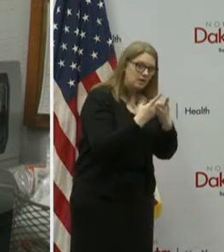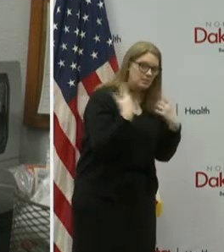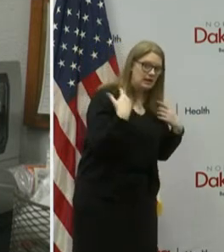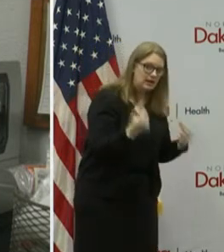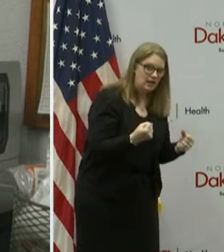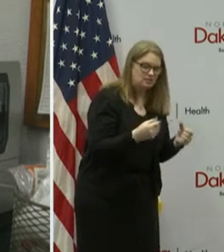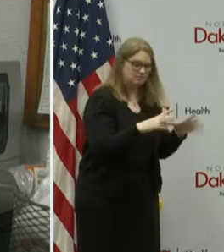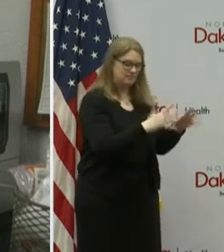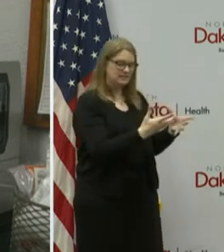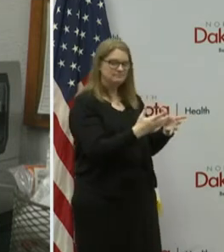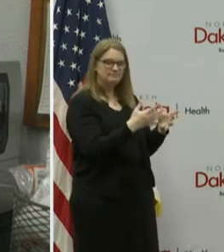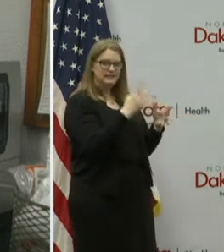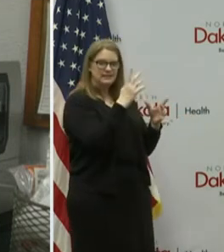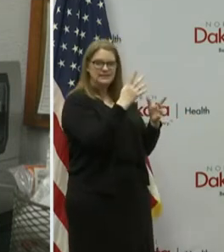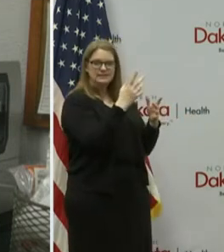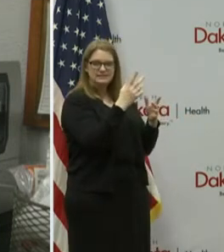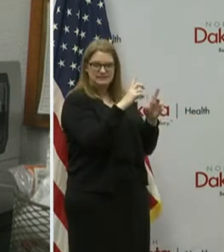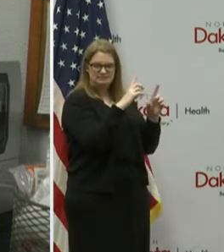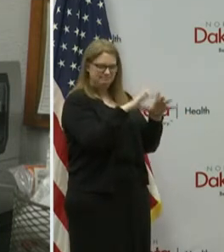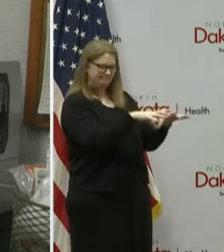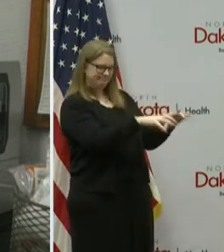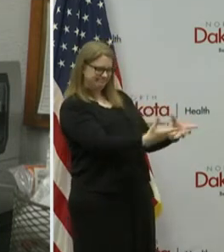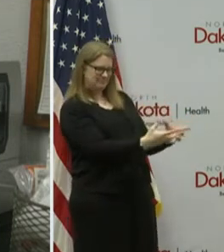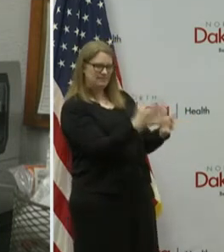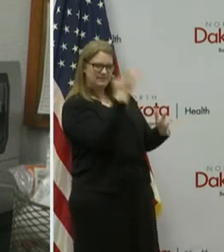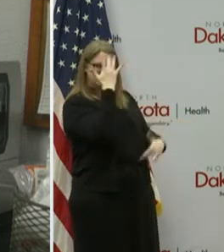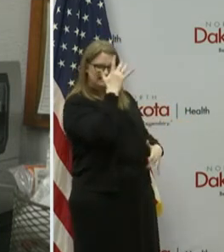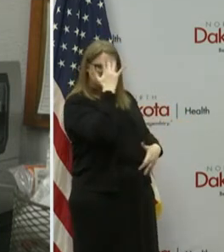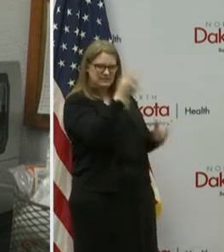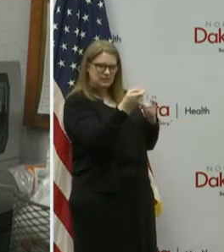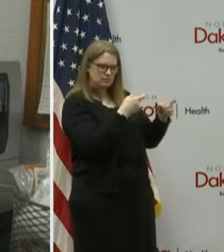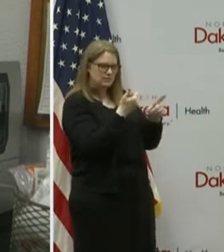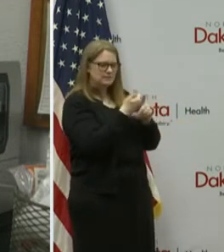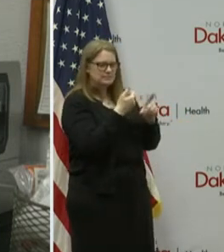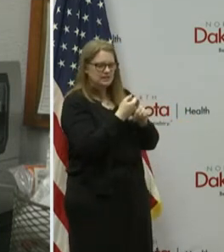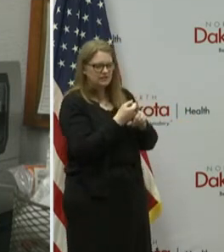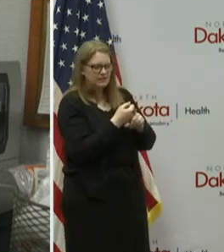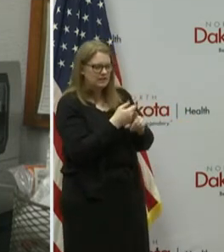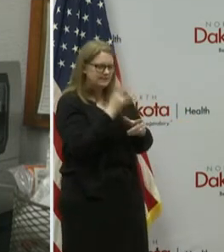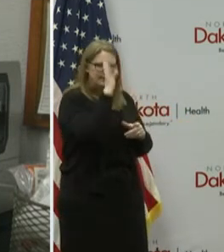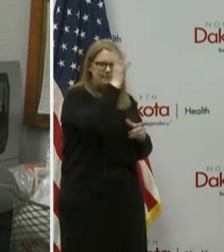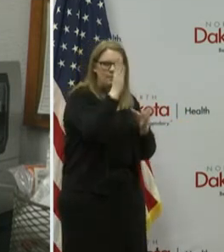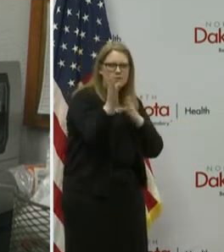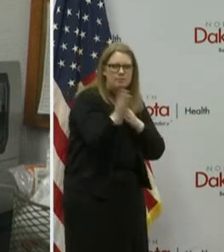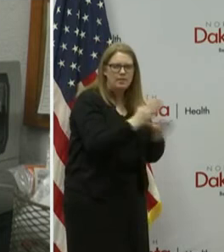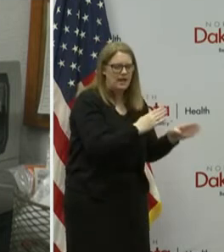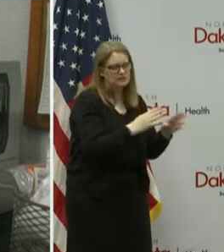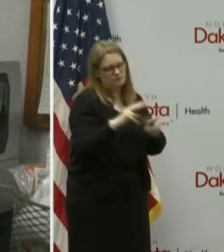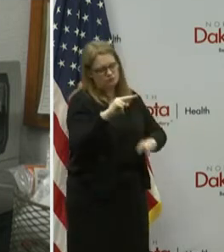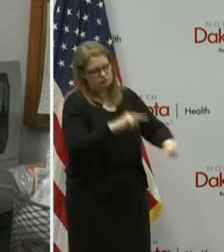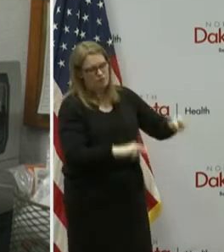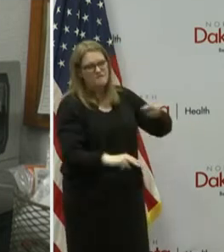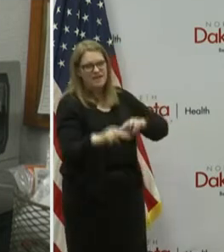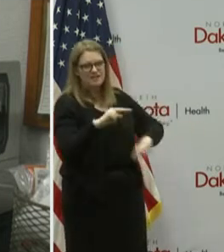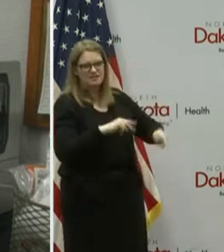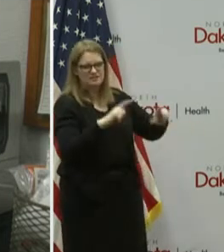ARE HERE WORKING WITH THE NORTH DAKOTA DEPARTMENT OF HEALTH, DIVISION OF DISEASE CONTROL, TO PRIORITIZE AND OUTLINE SURVEILLANCE TEST COLLECTION